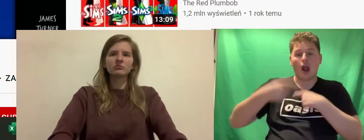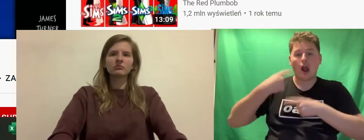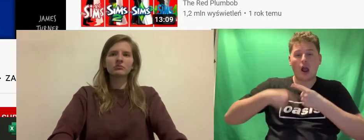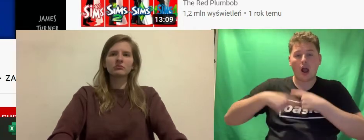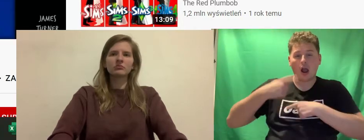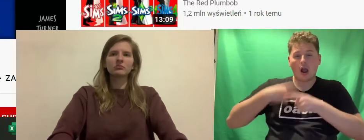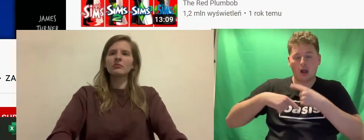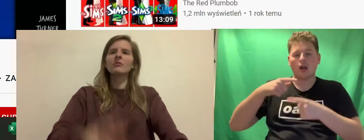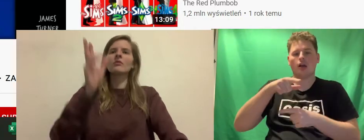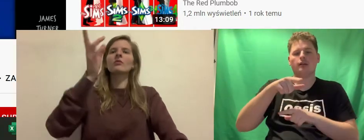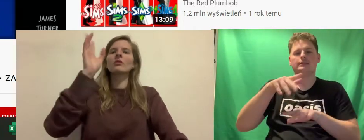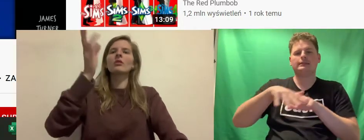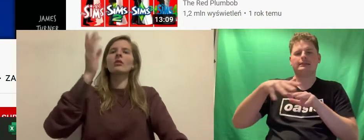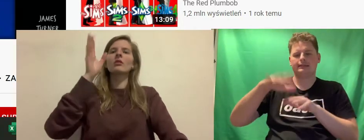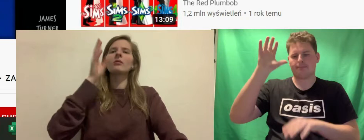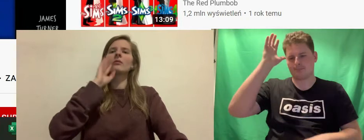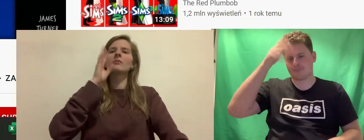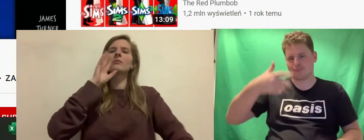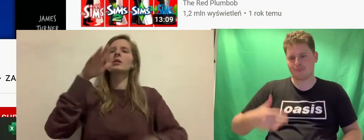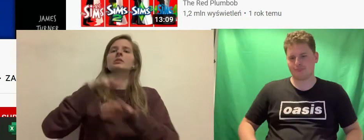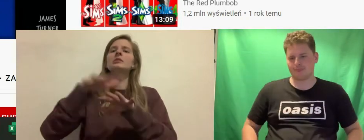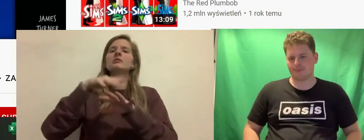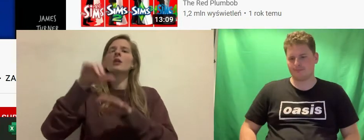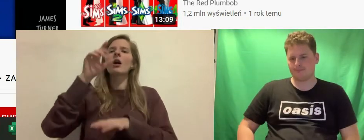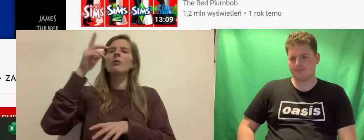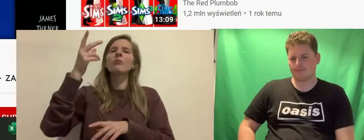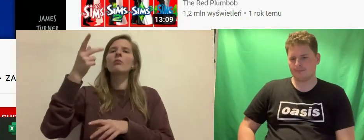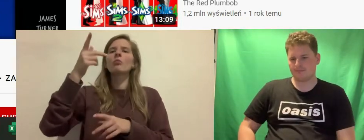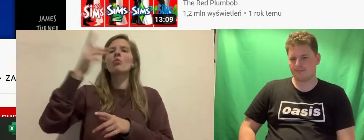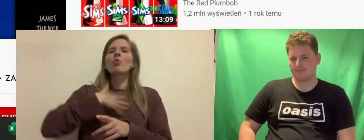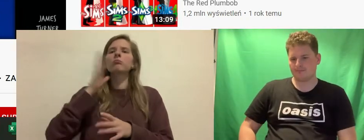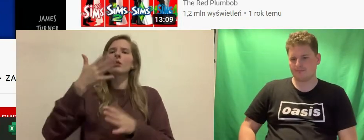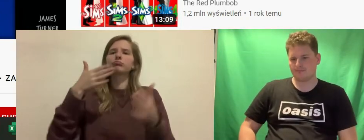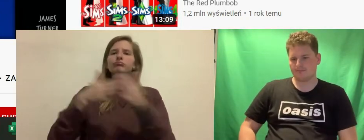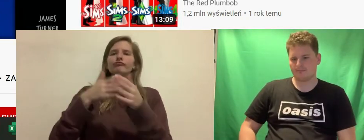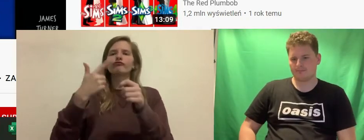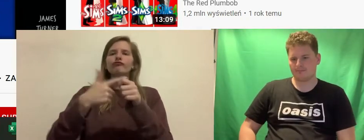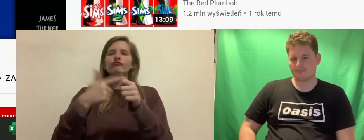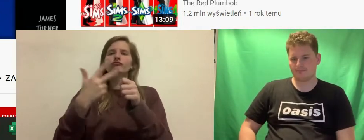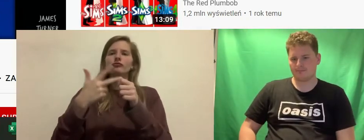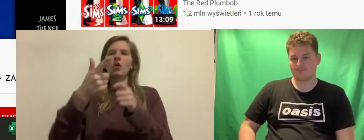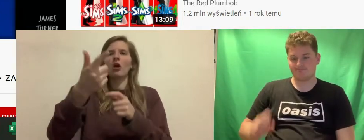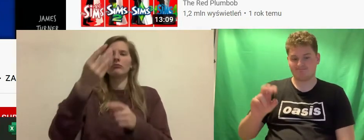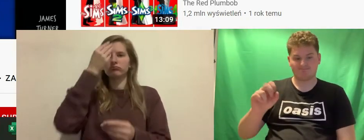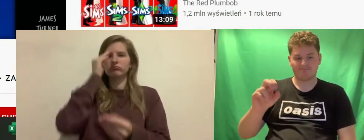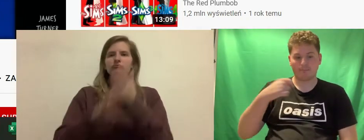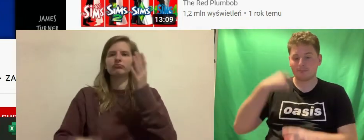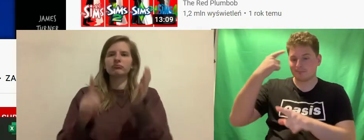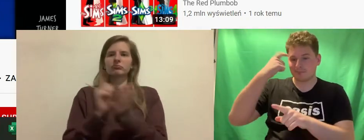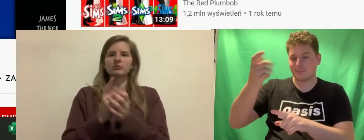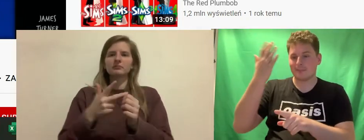A: I've been playing for a while, and generation after generation has already started to fuck up, bugs will appear and etc K; maybe they've done a max of 20 generations in programming and you've already crossed the line and that's why the systems reflect?